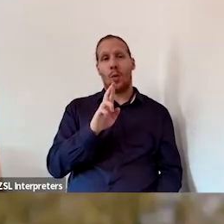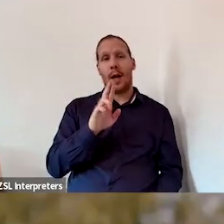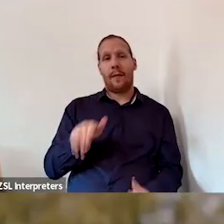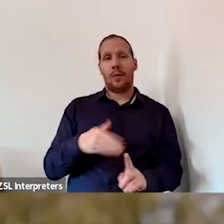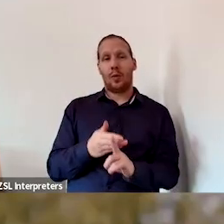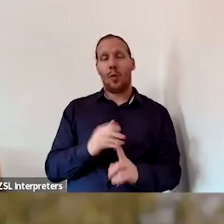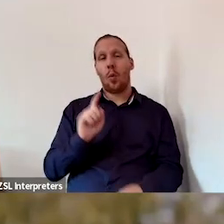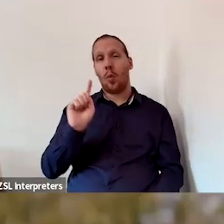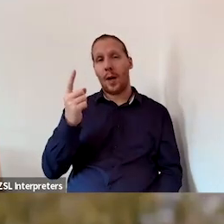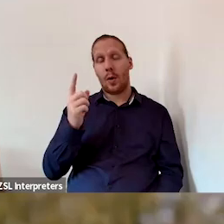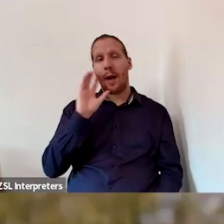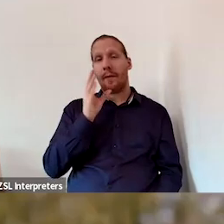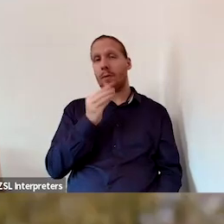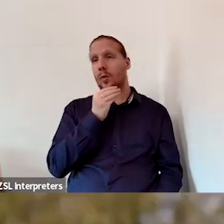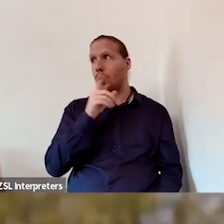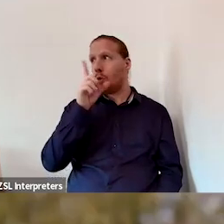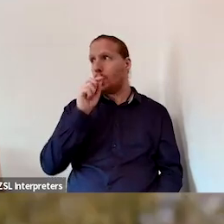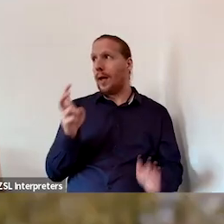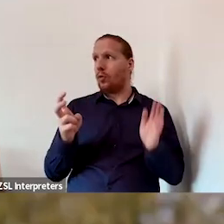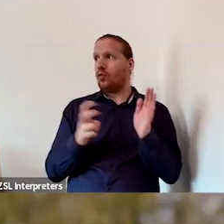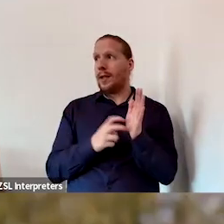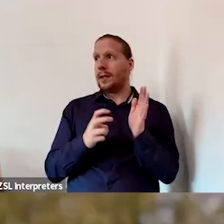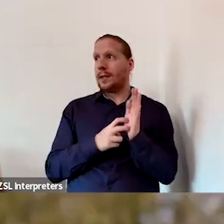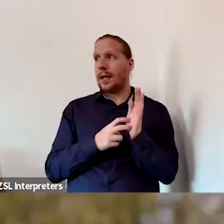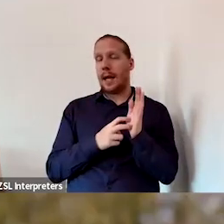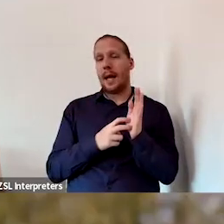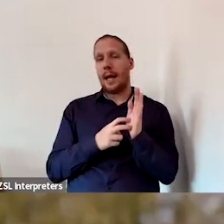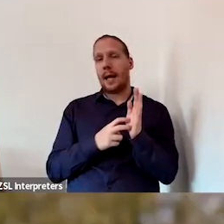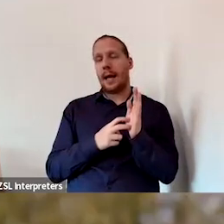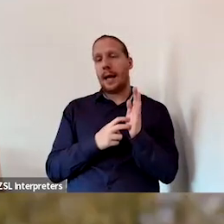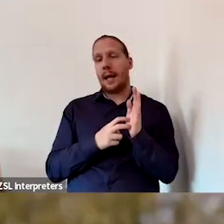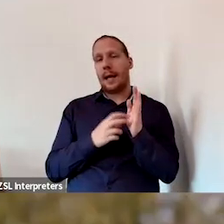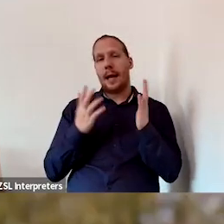You can register for that workshop via the Growing Up in New Zealand website.